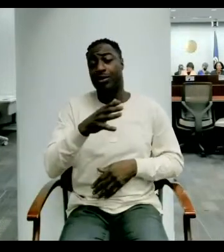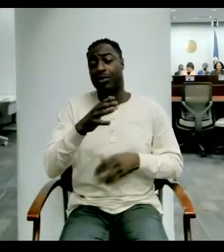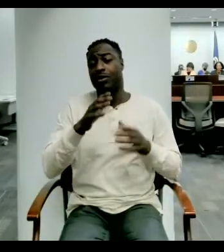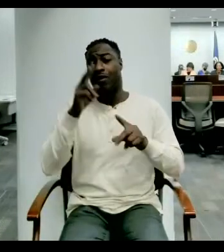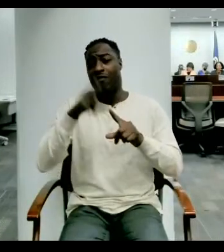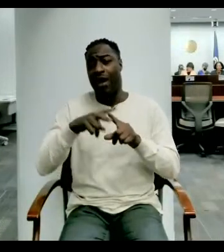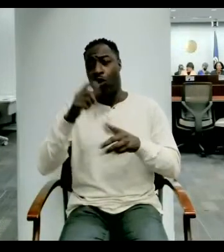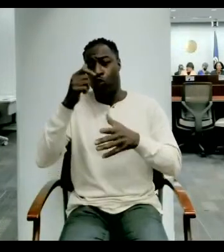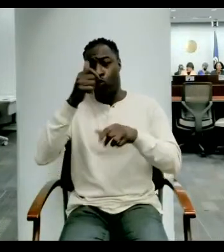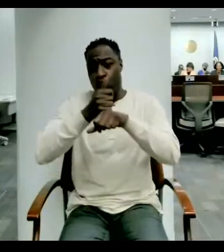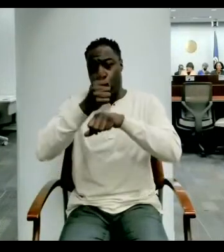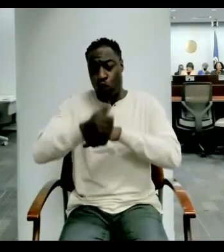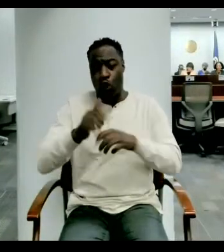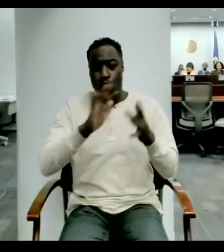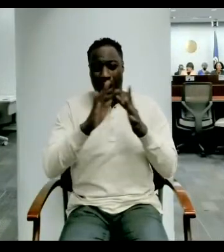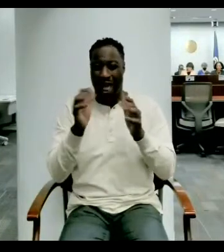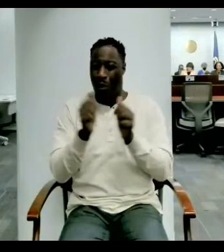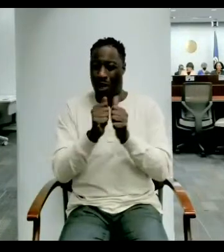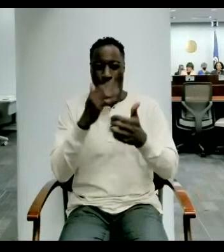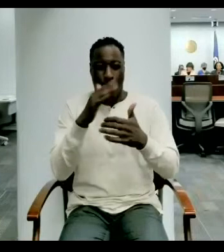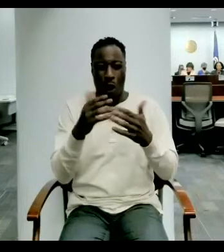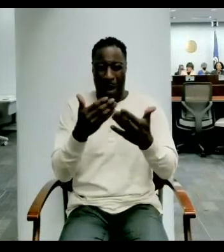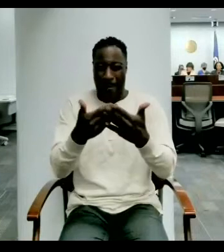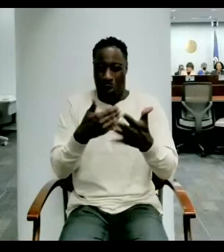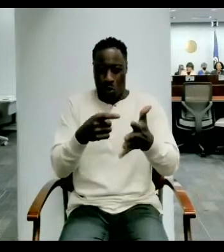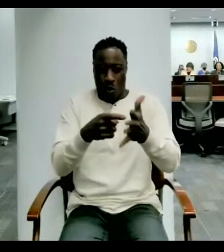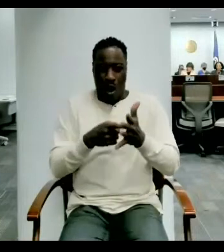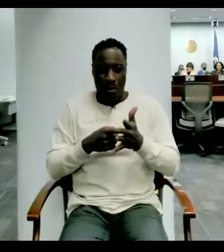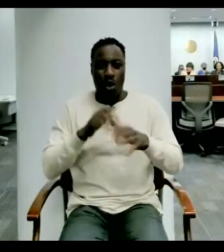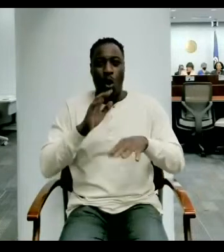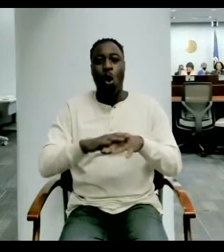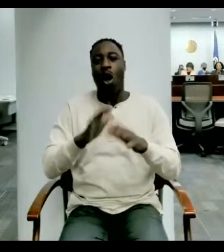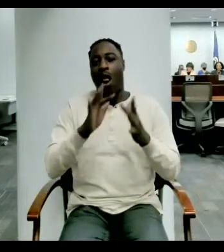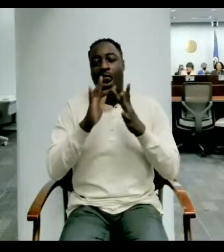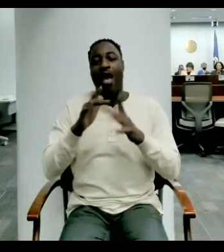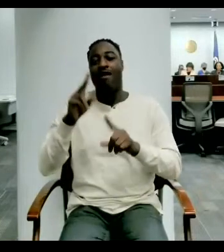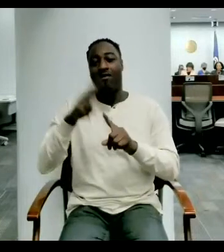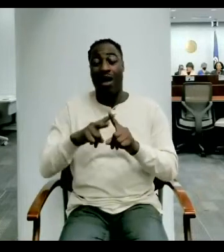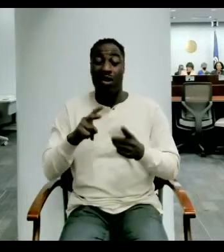these prerequisite steps. Online filing has become commonplace and routine.